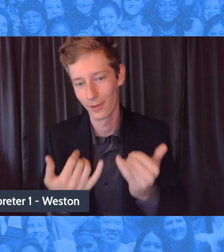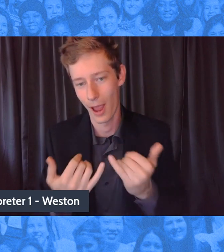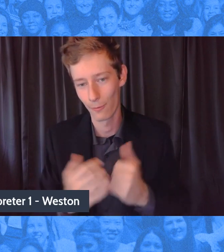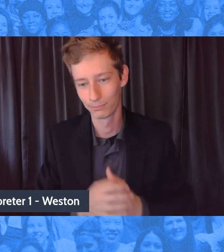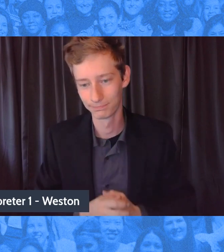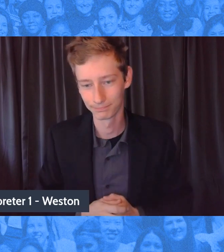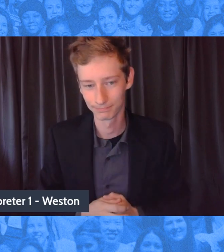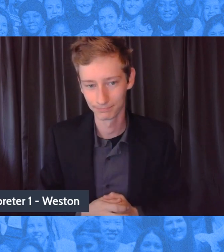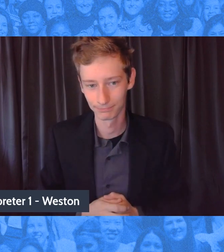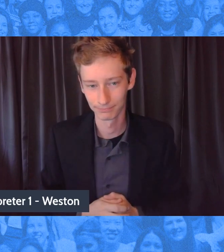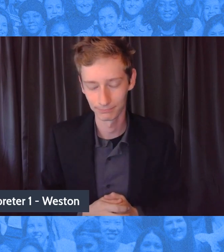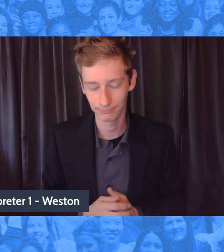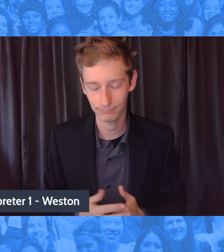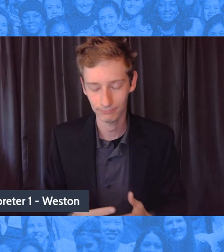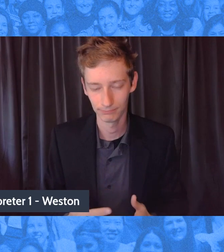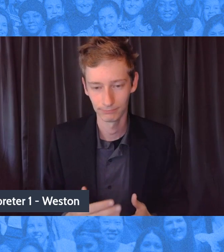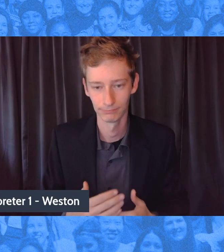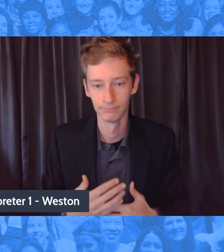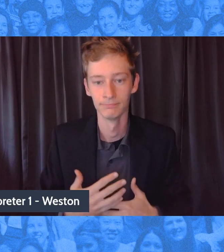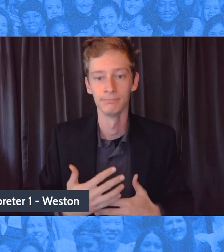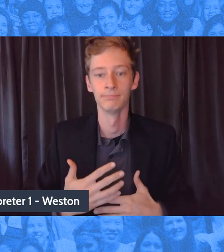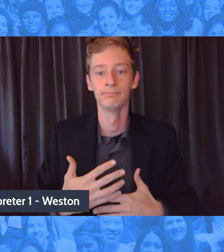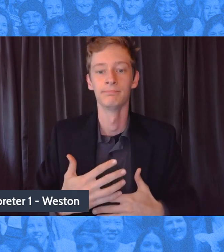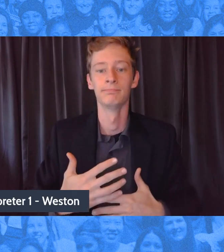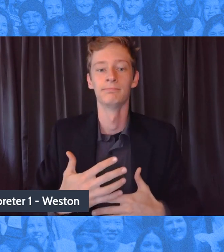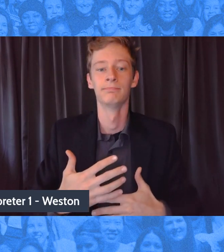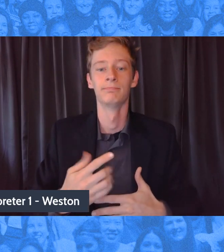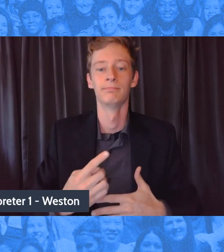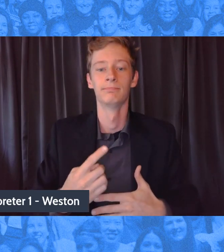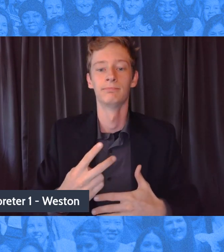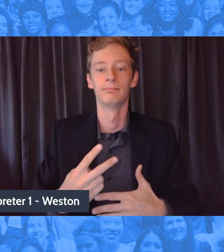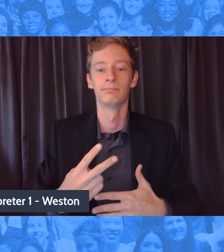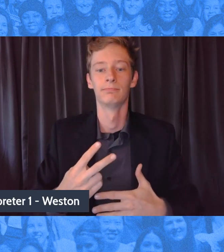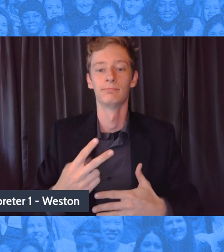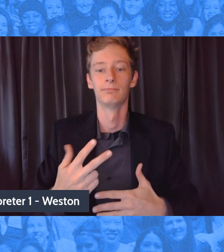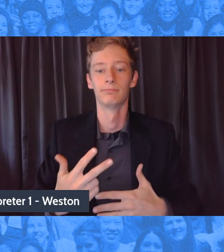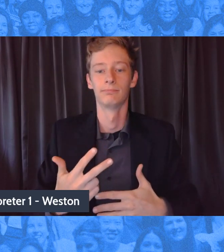breathing in for one, two, three, four,